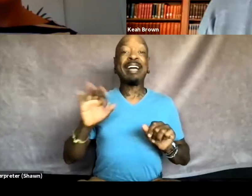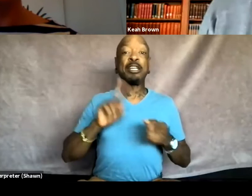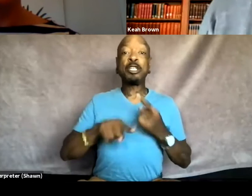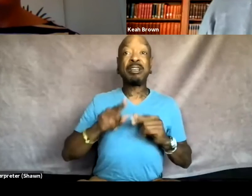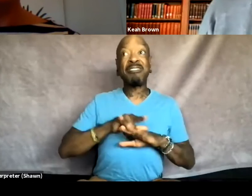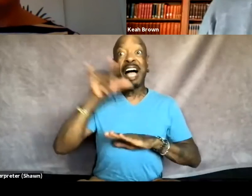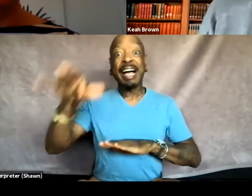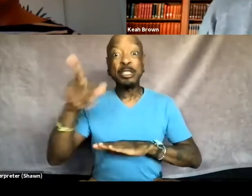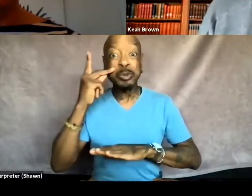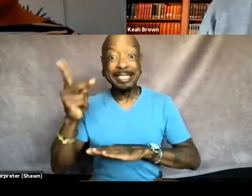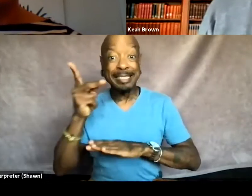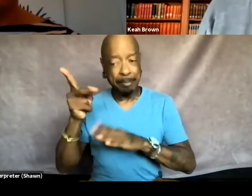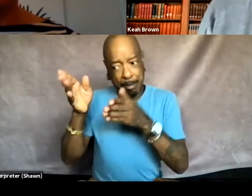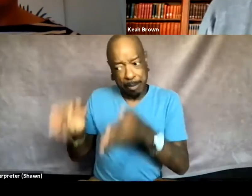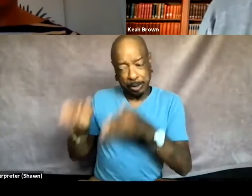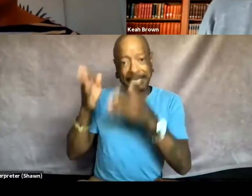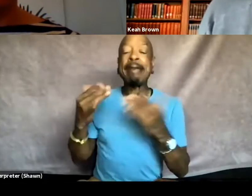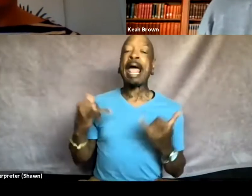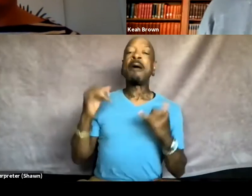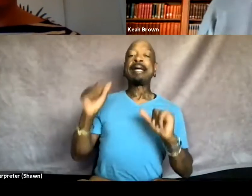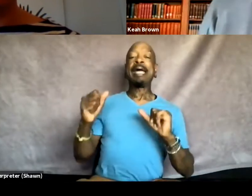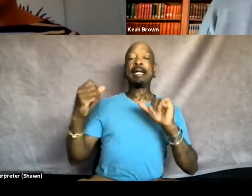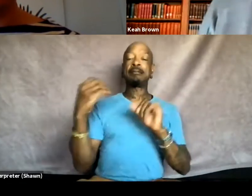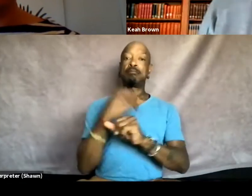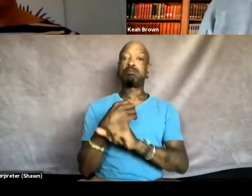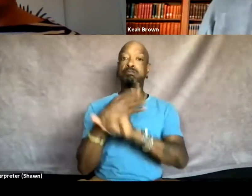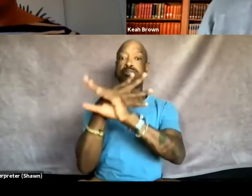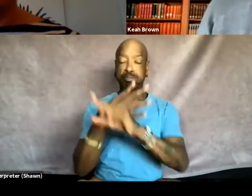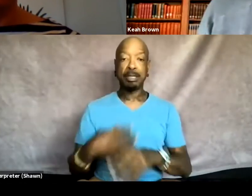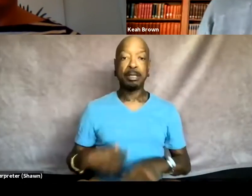the opportunities that are happening for disabled people in multiple.